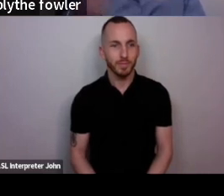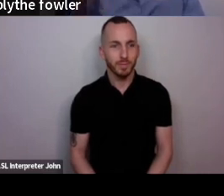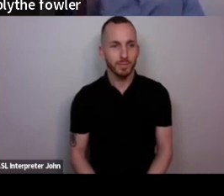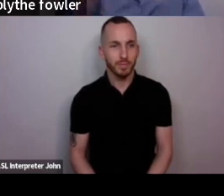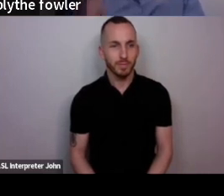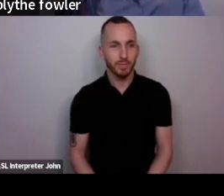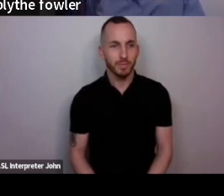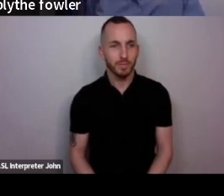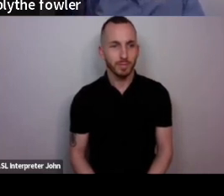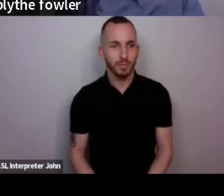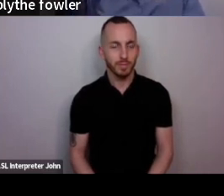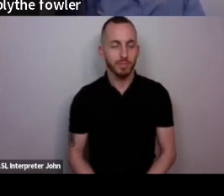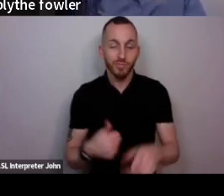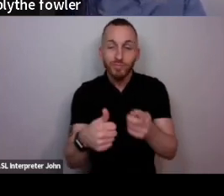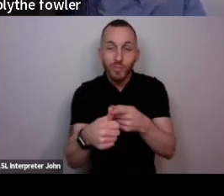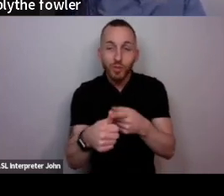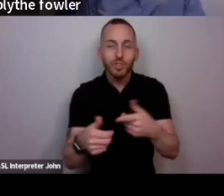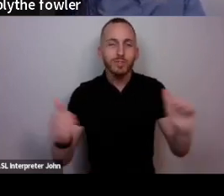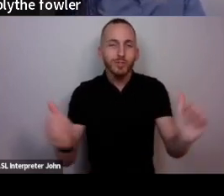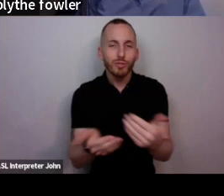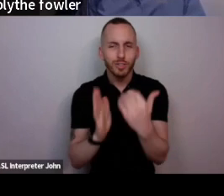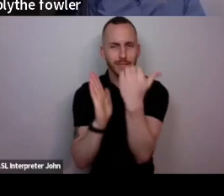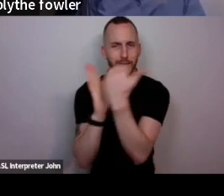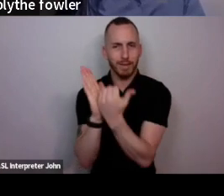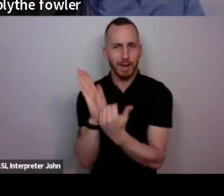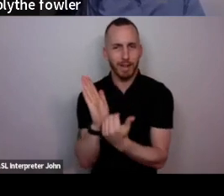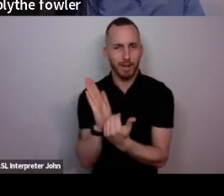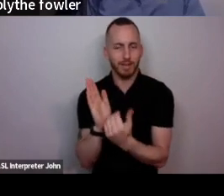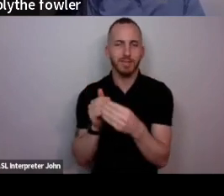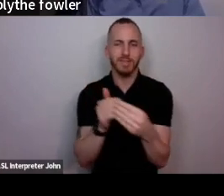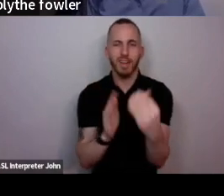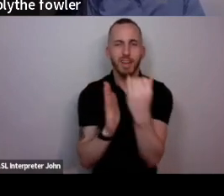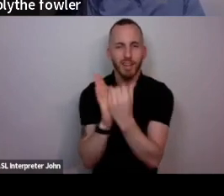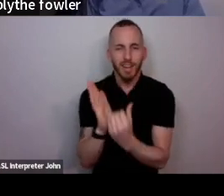the first is the Introduction to the Guidelines for Disaster Emotional and Spiritual Care.